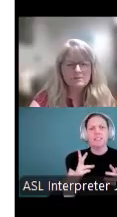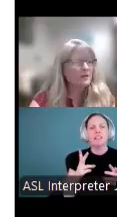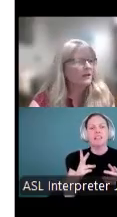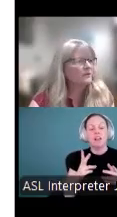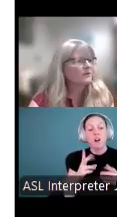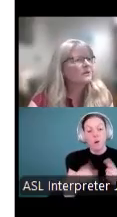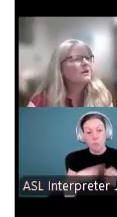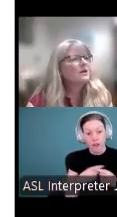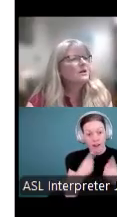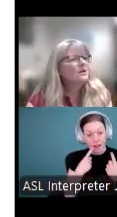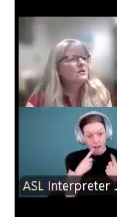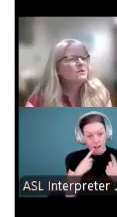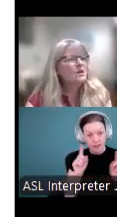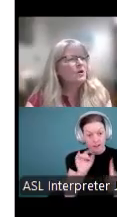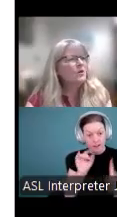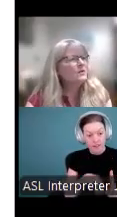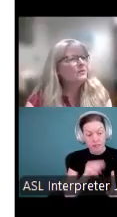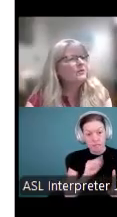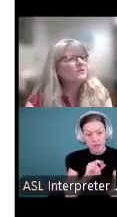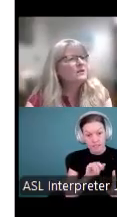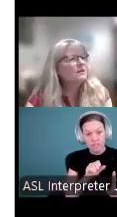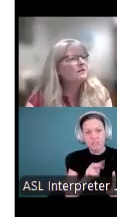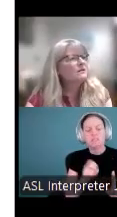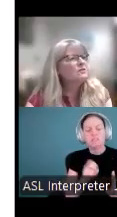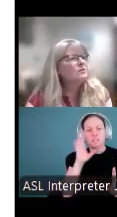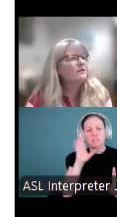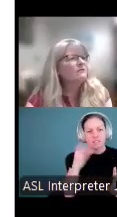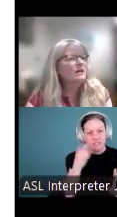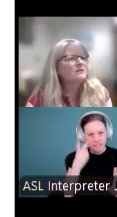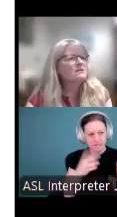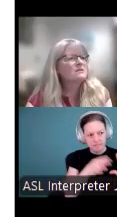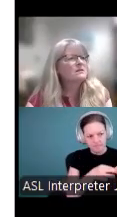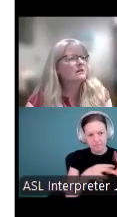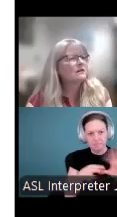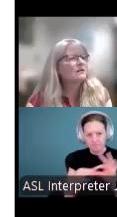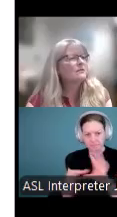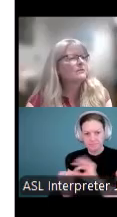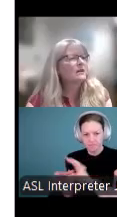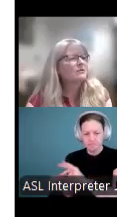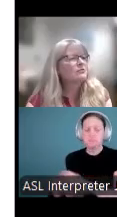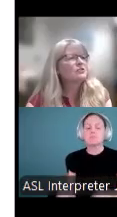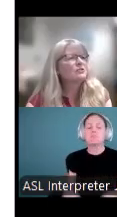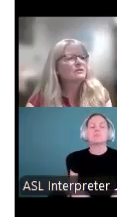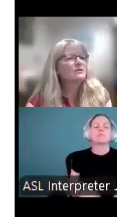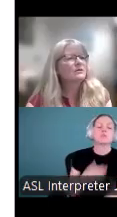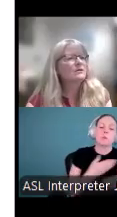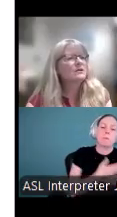come together. So, at the birth to 12 months range, you know,